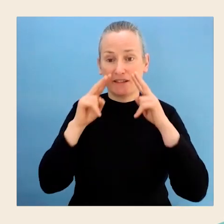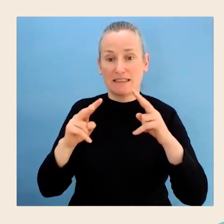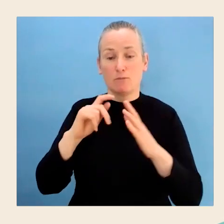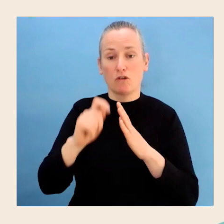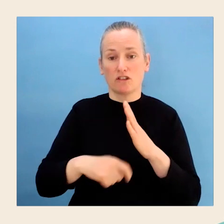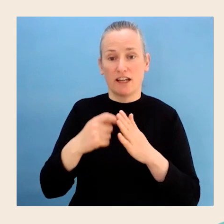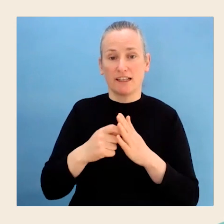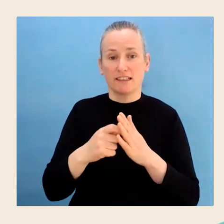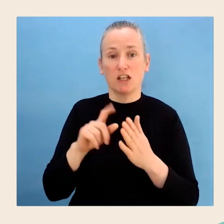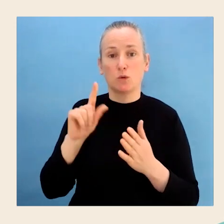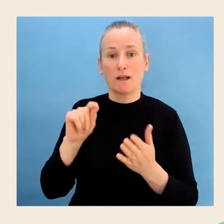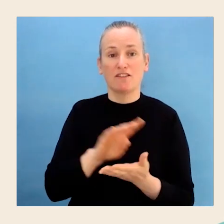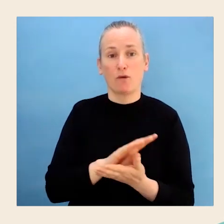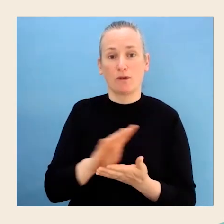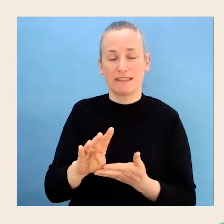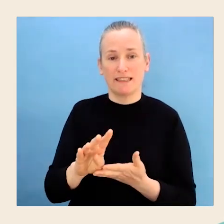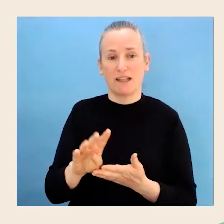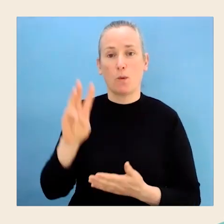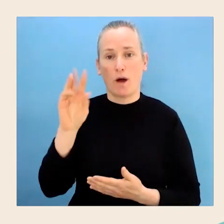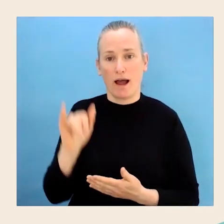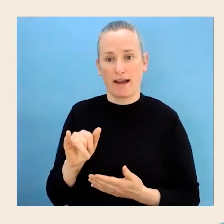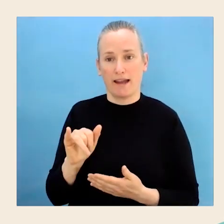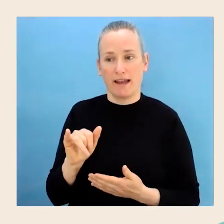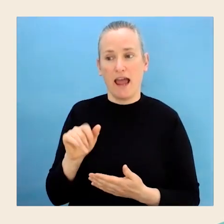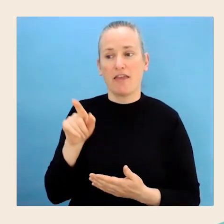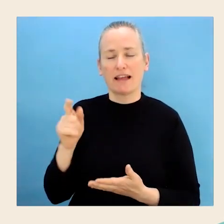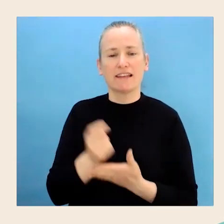because in the United States at that time,